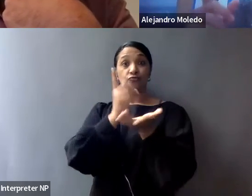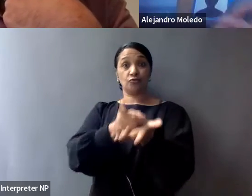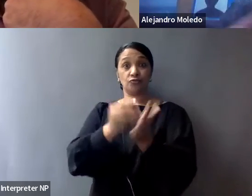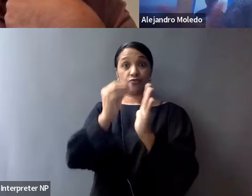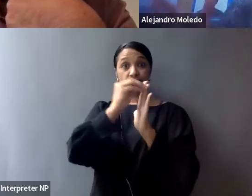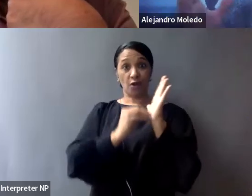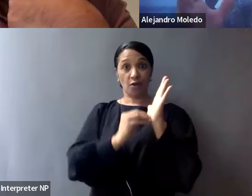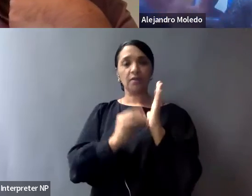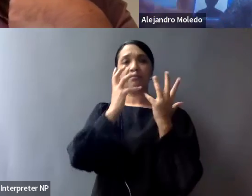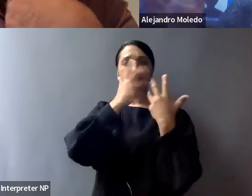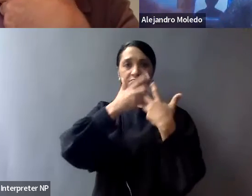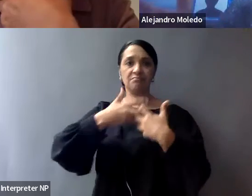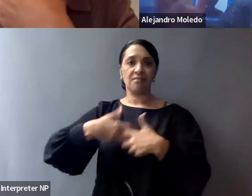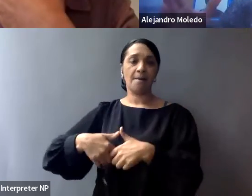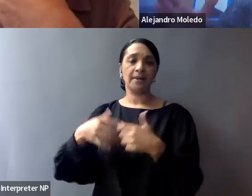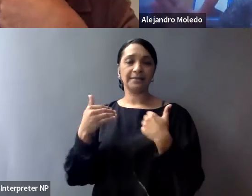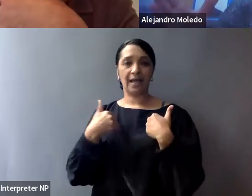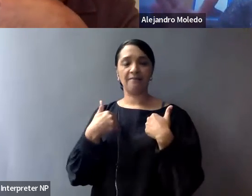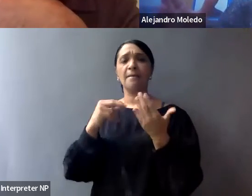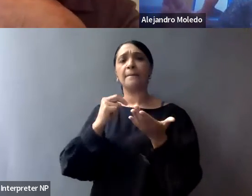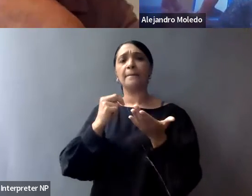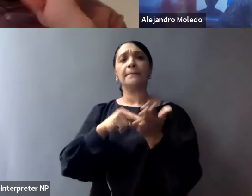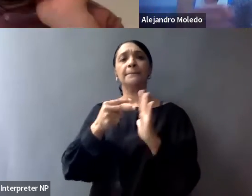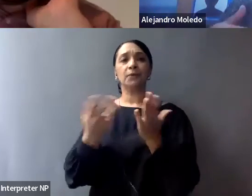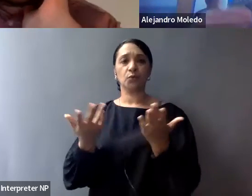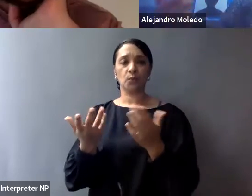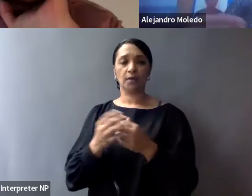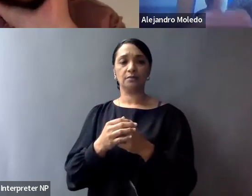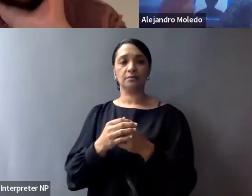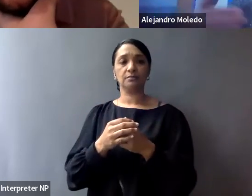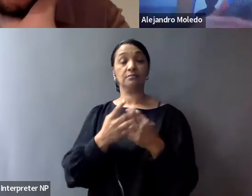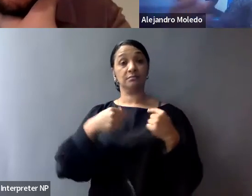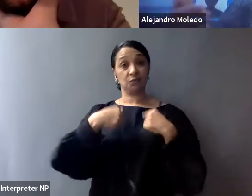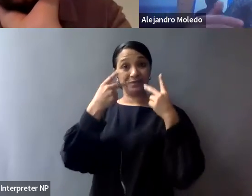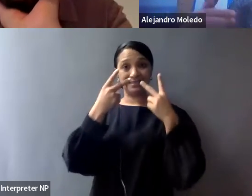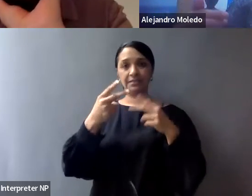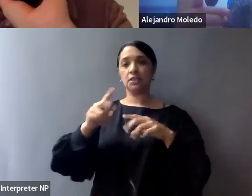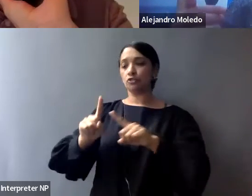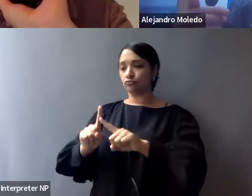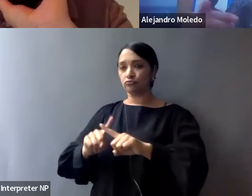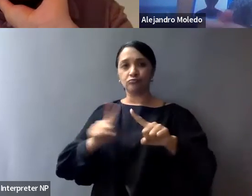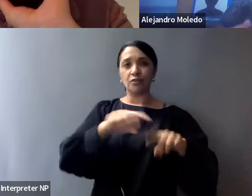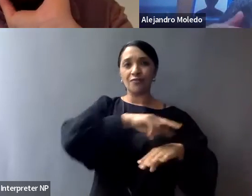It's harmonising, so it's withdrawing the different national parking cards